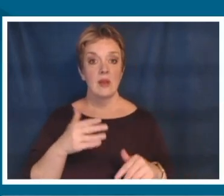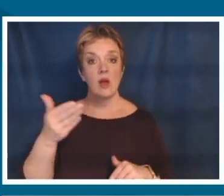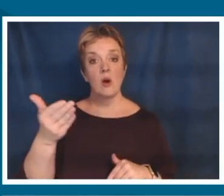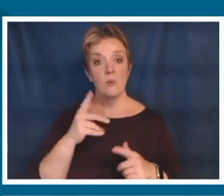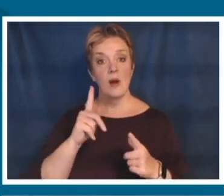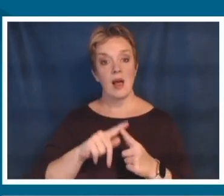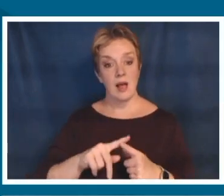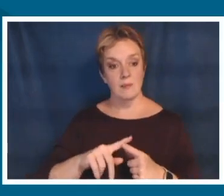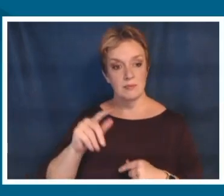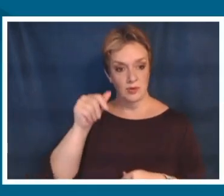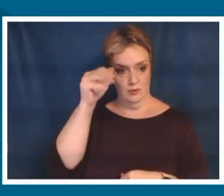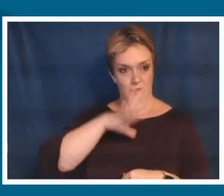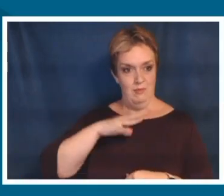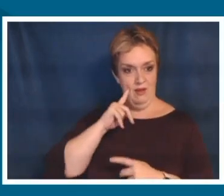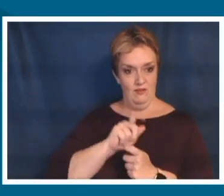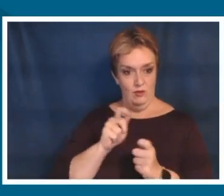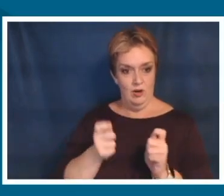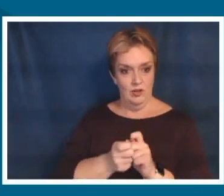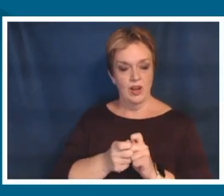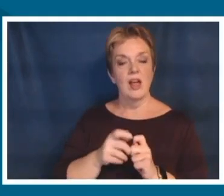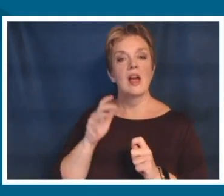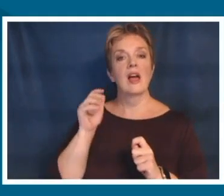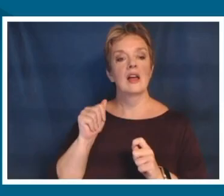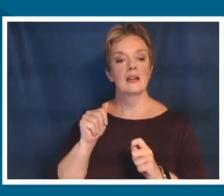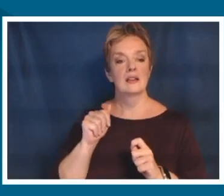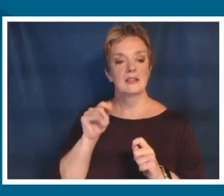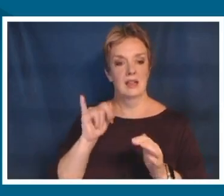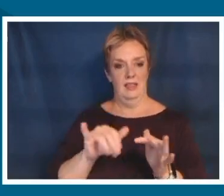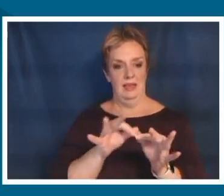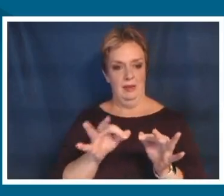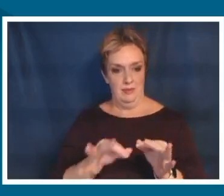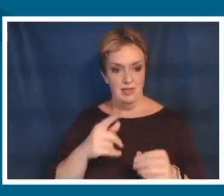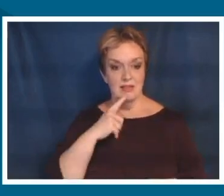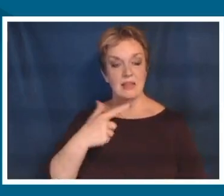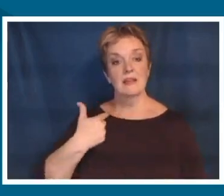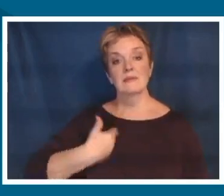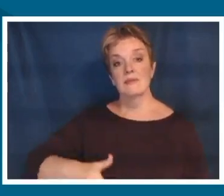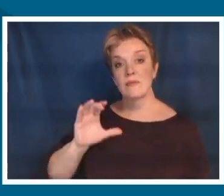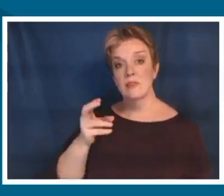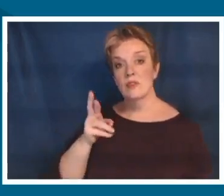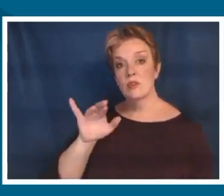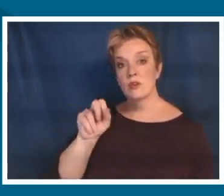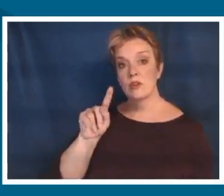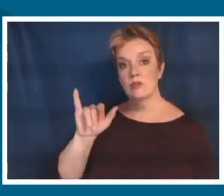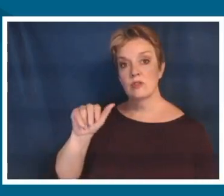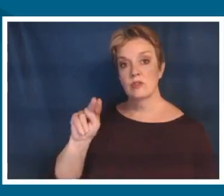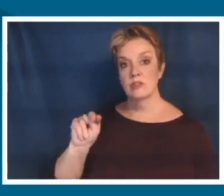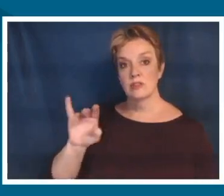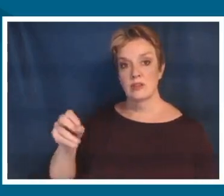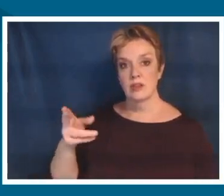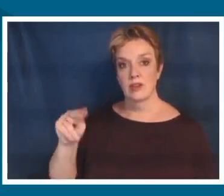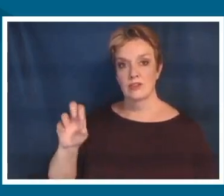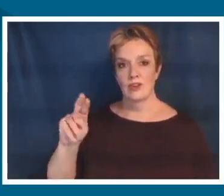smithsonian's anacostia community museum my name is christian johnson and i'm a